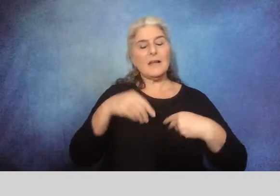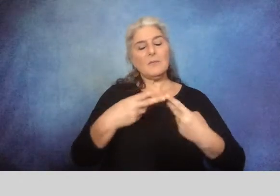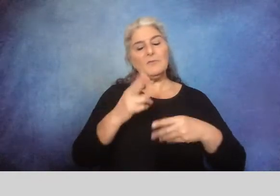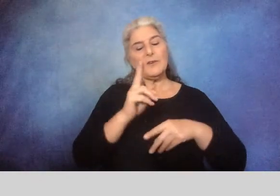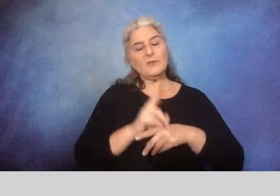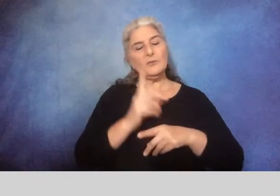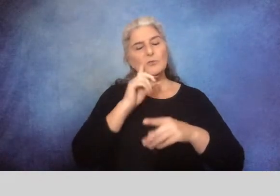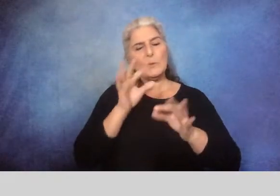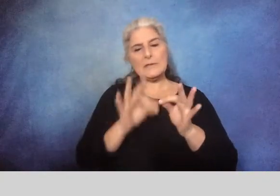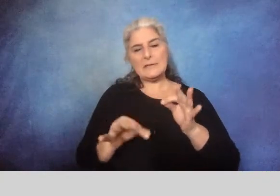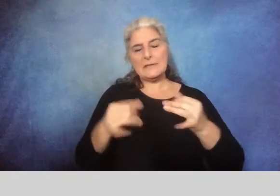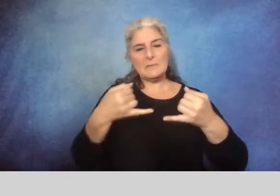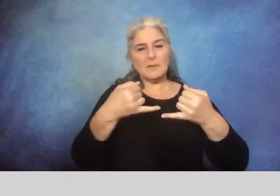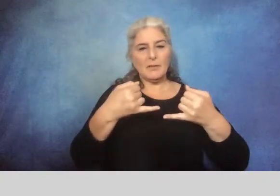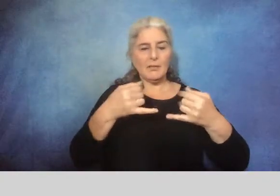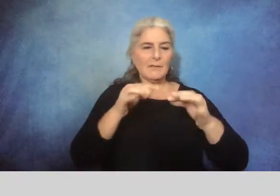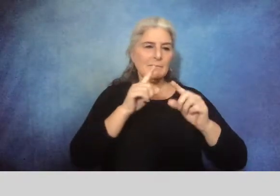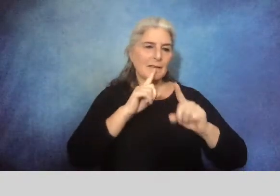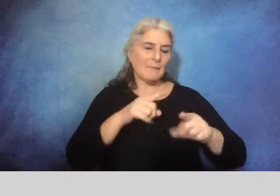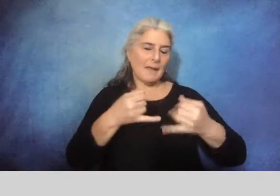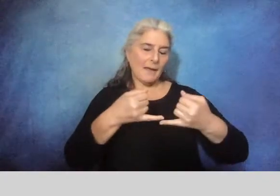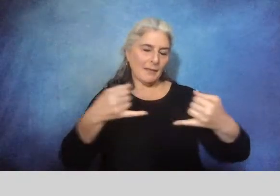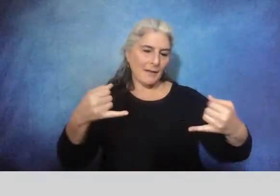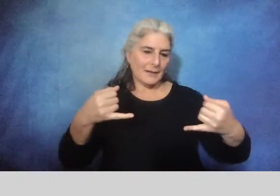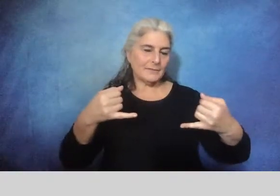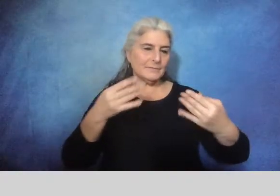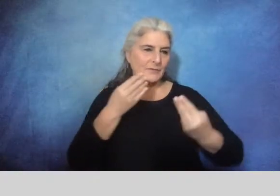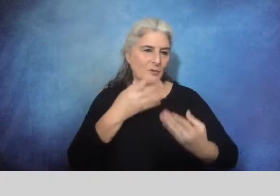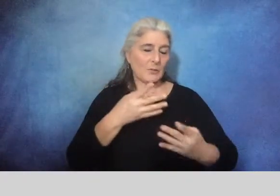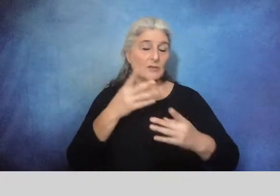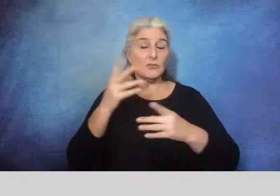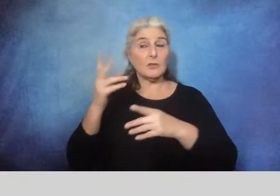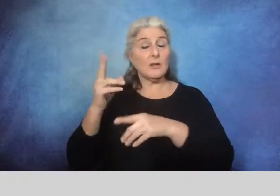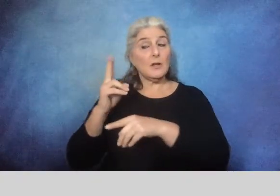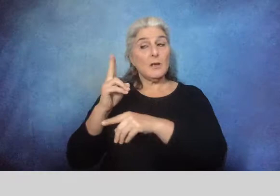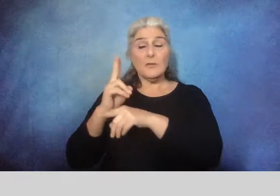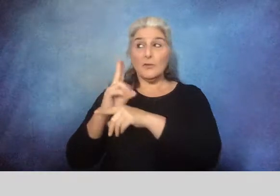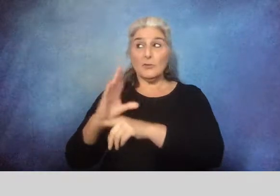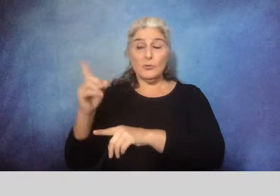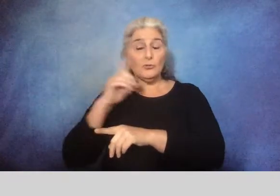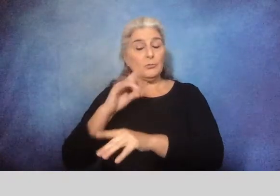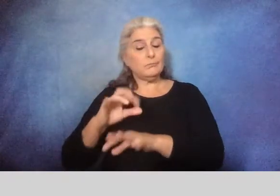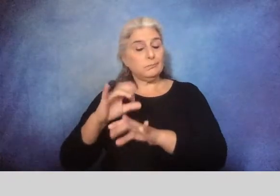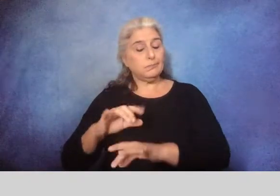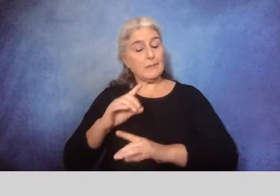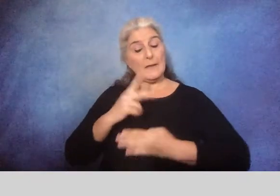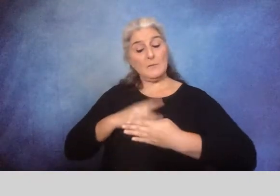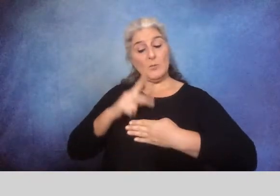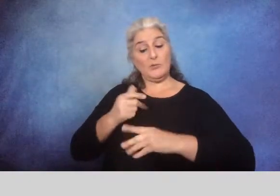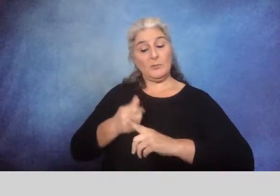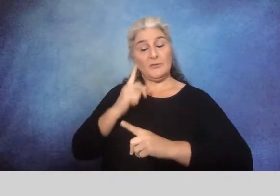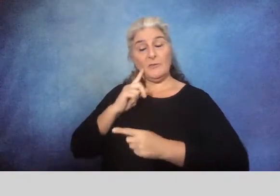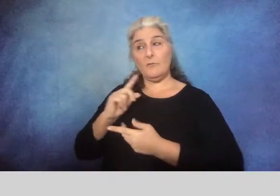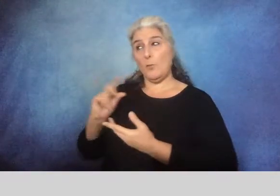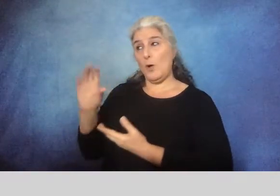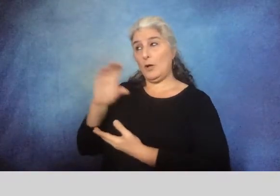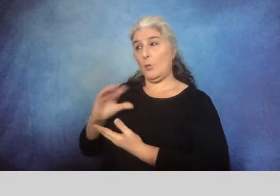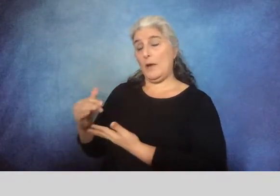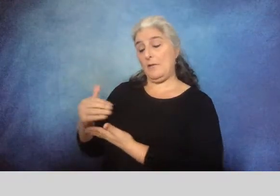which gets user input from the user and the program queries, the user input data